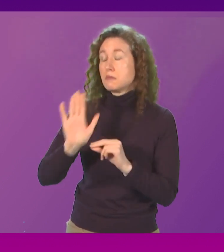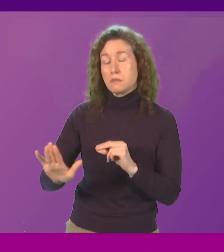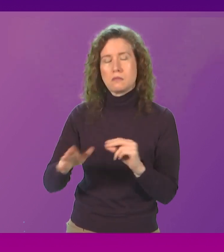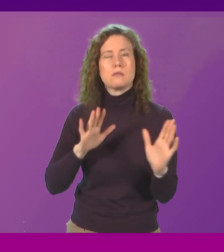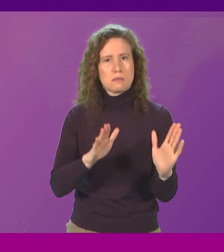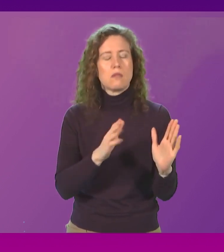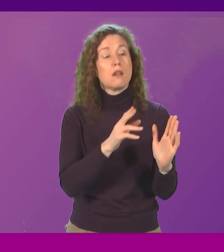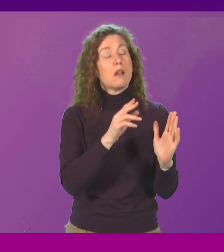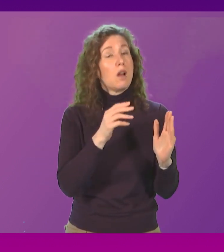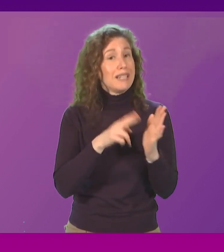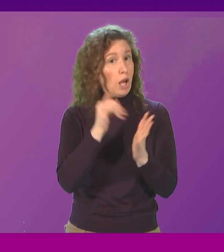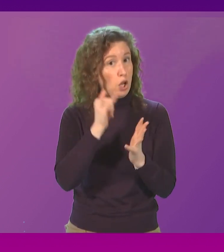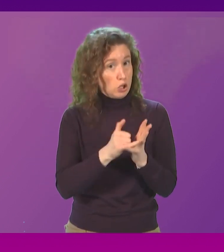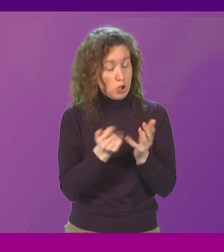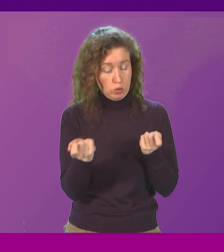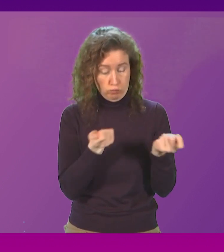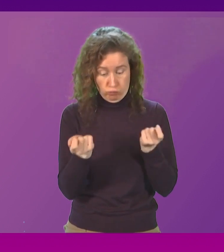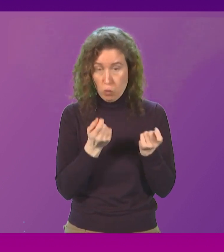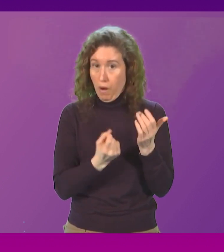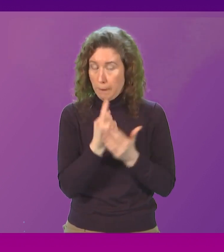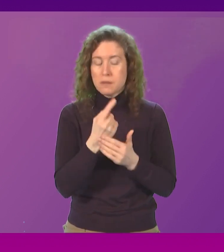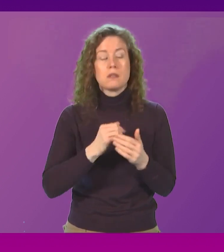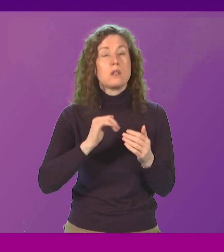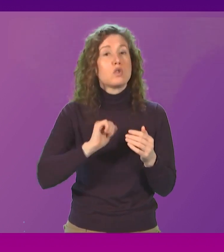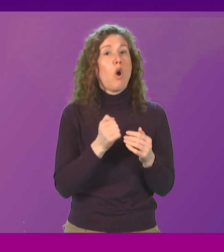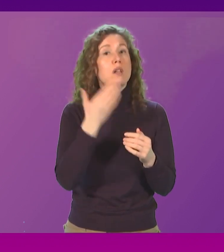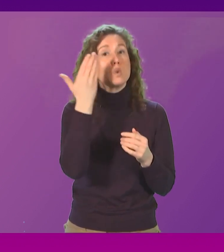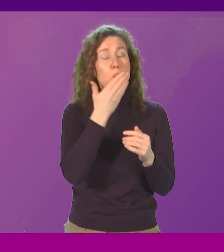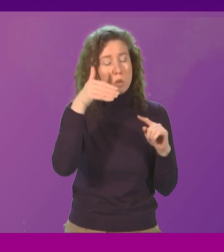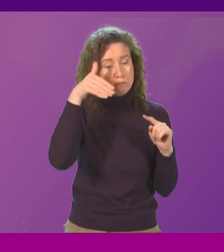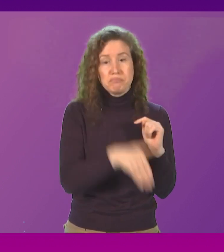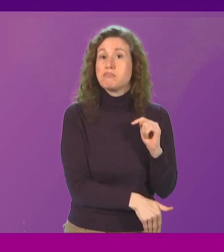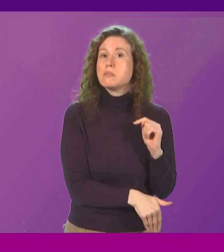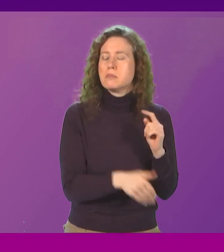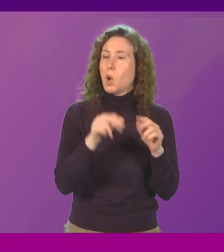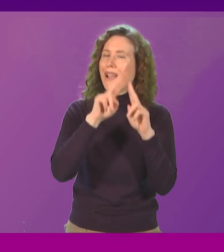On Nicola Sturgeon’s watch, Scotland’s schools have plummeted down international league tables.